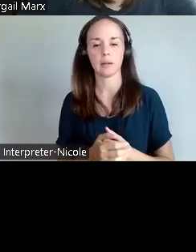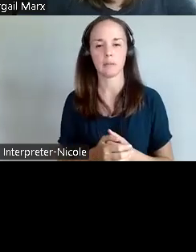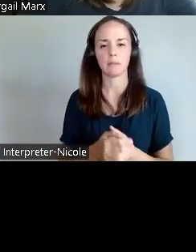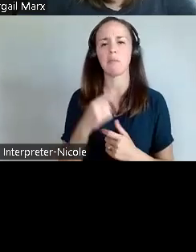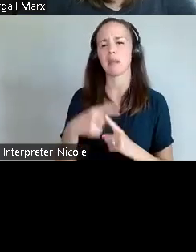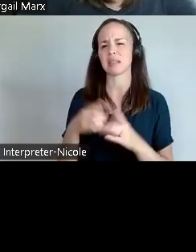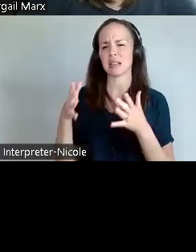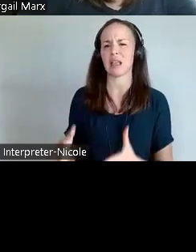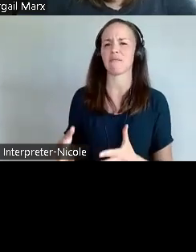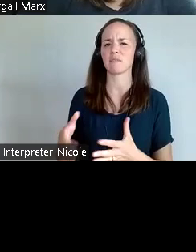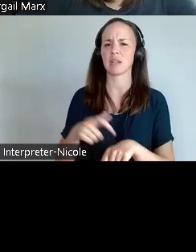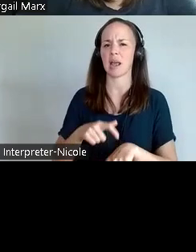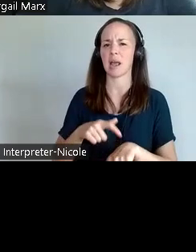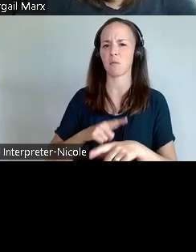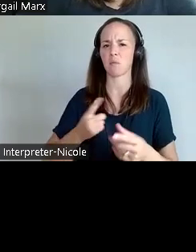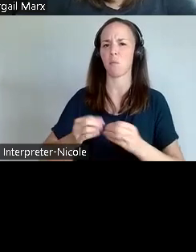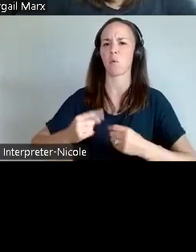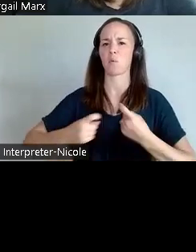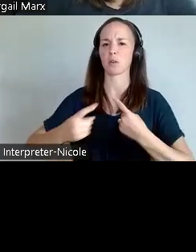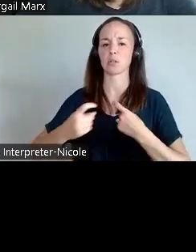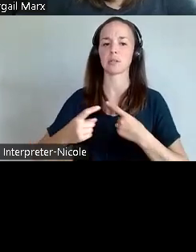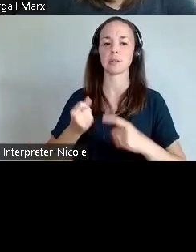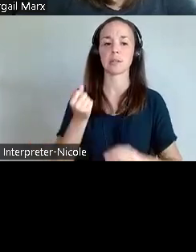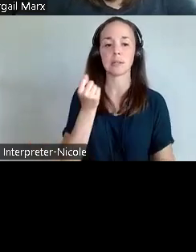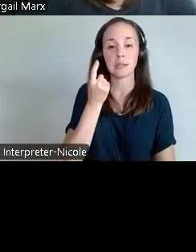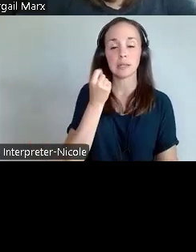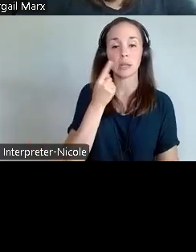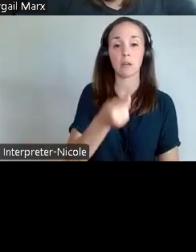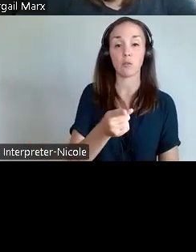Just keep in mind if you're posting anything about an individual that you're working with